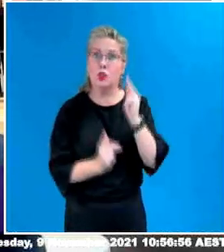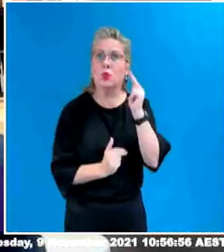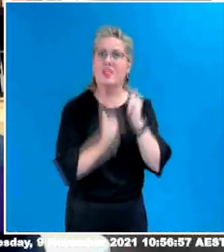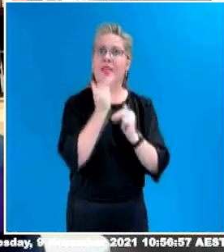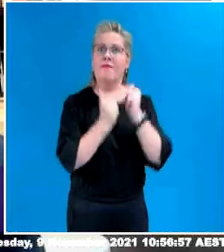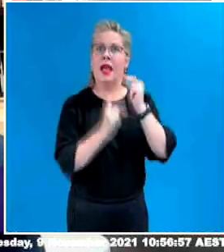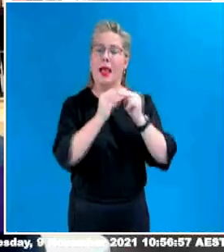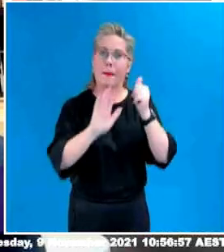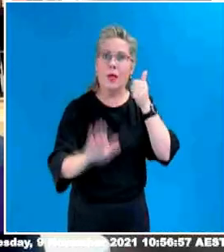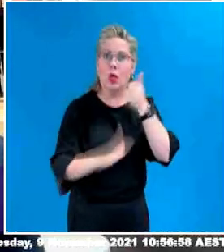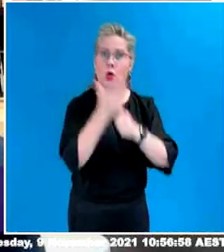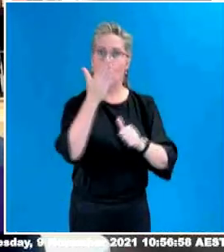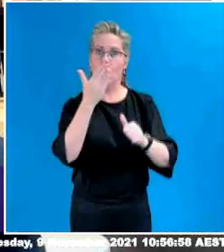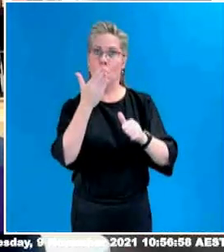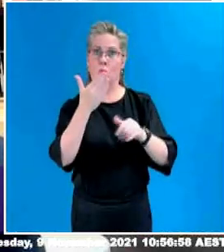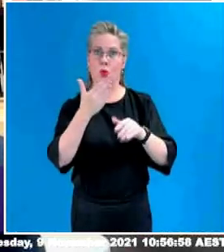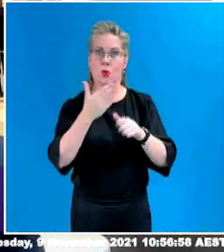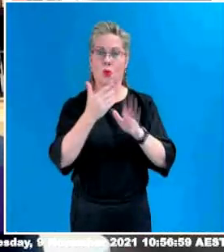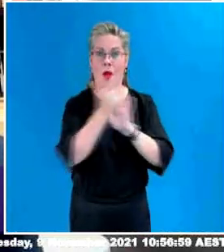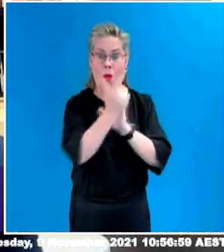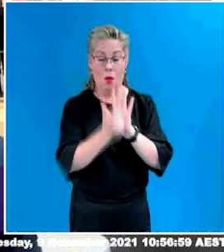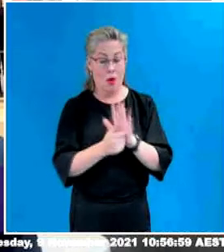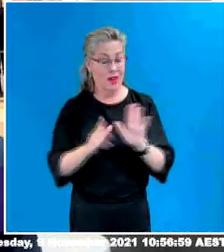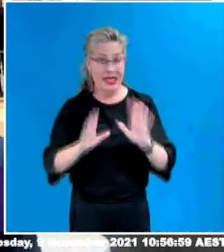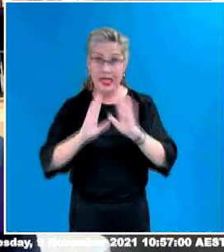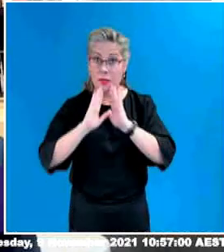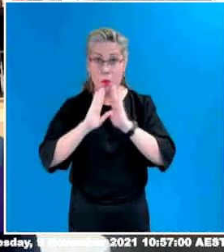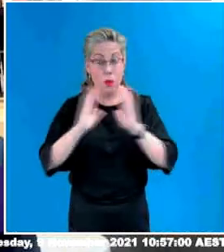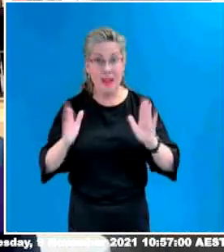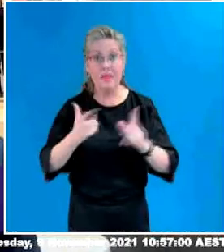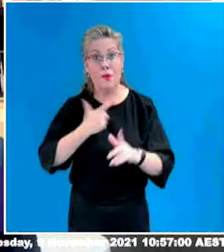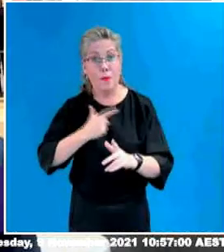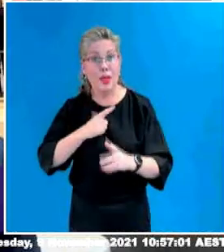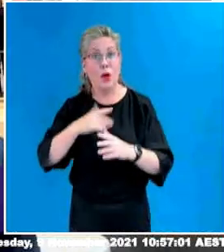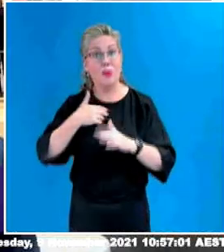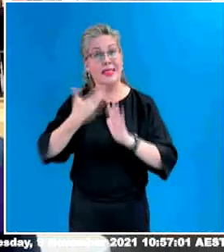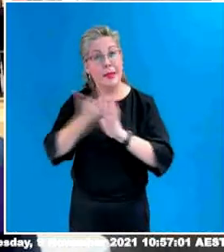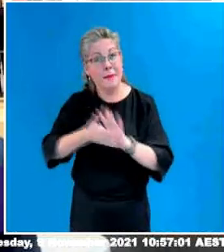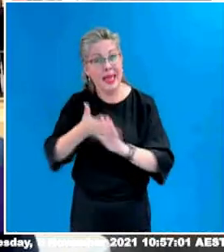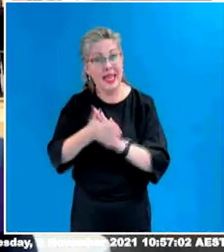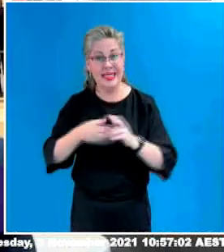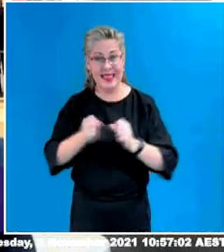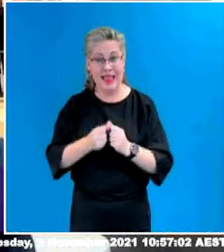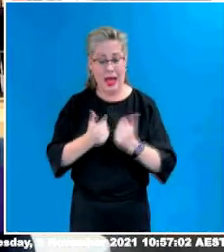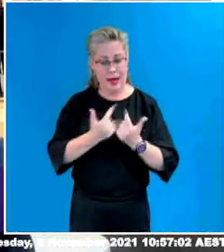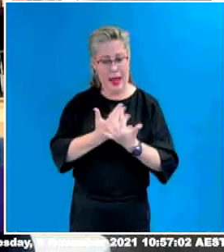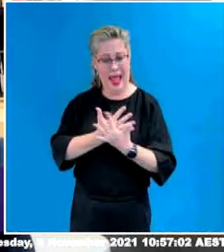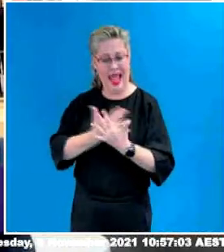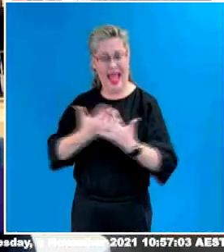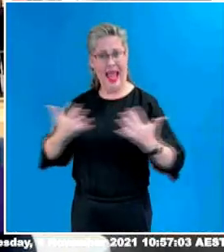representatives are also at the table when laws and policies are being drafted that directly affect them.